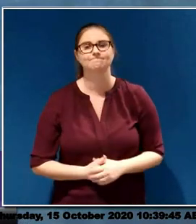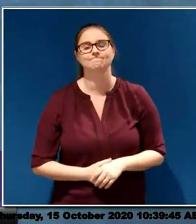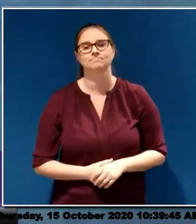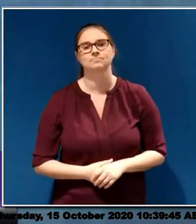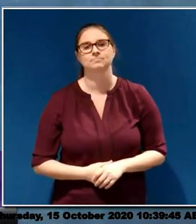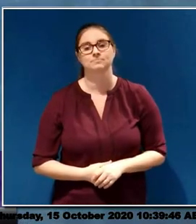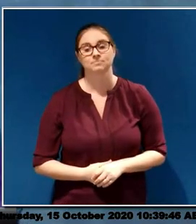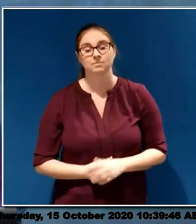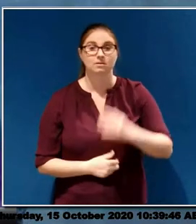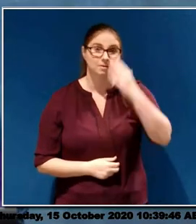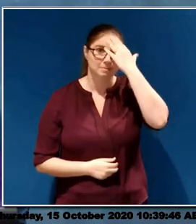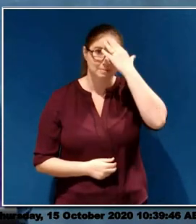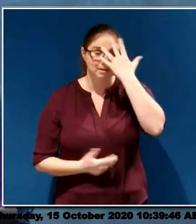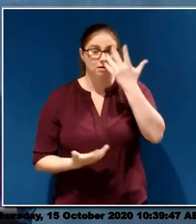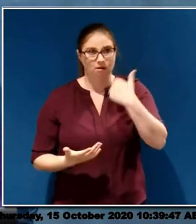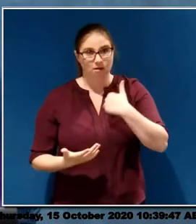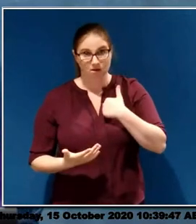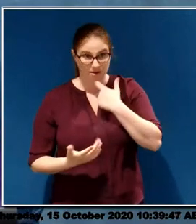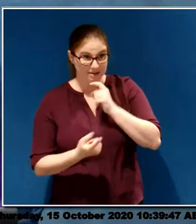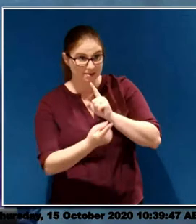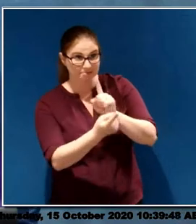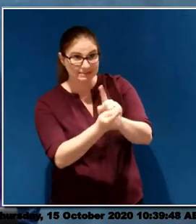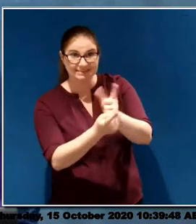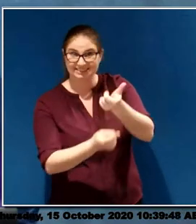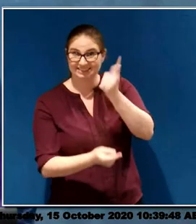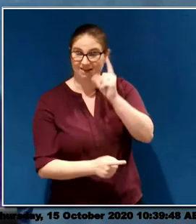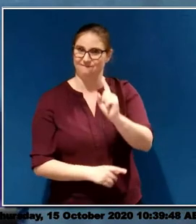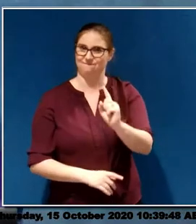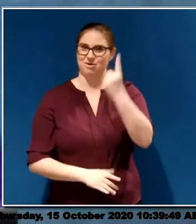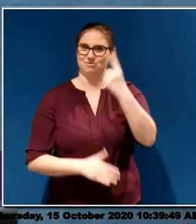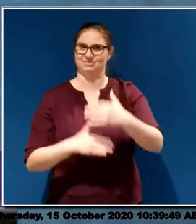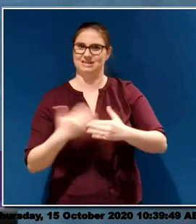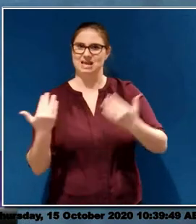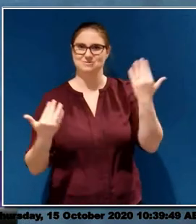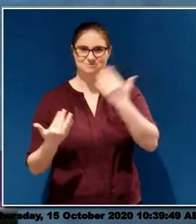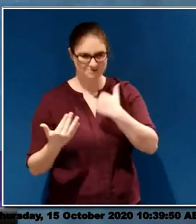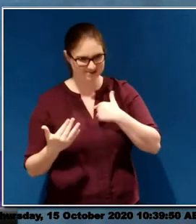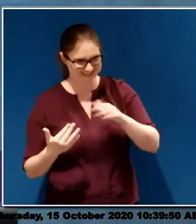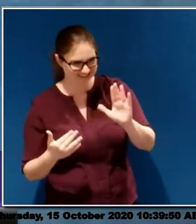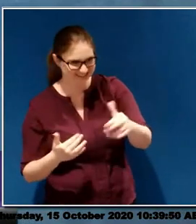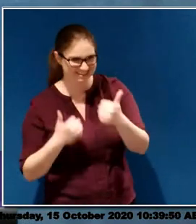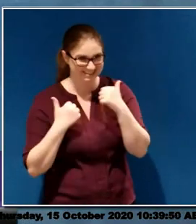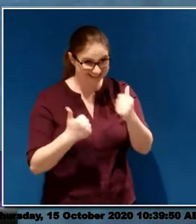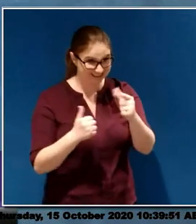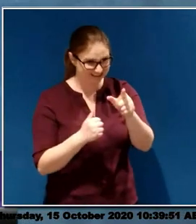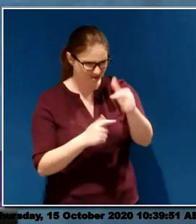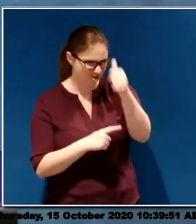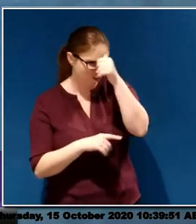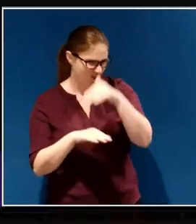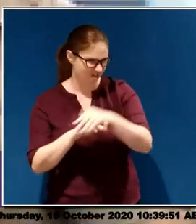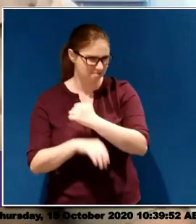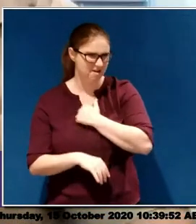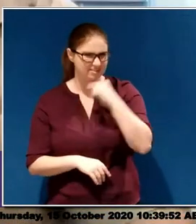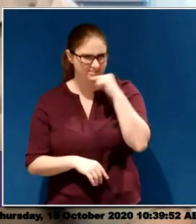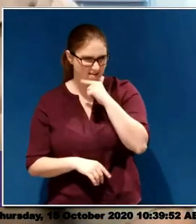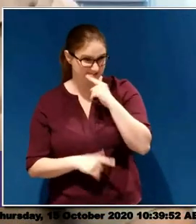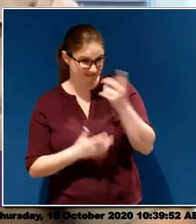"You know, you'd know about my son, I'm sure they've explained that he's got some special needs and, you know, that you need to be aware of",